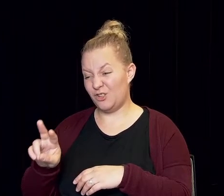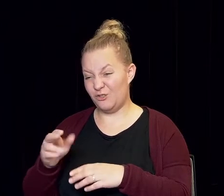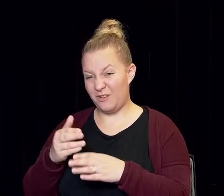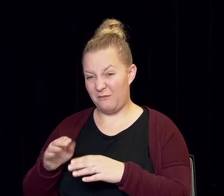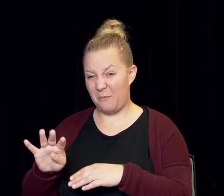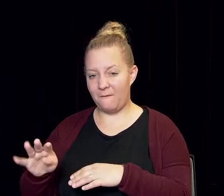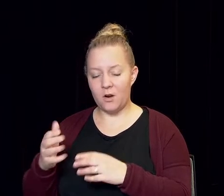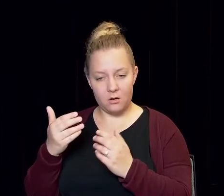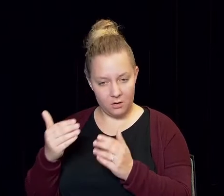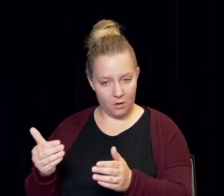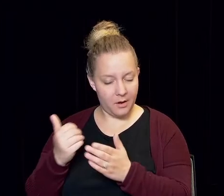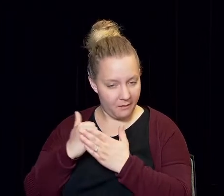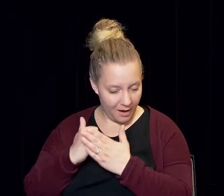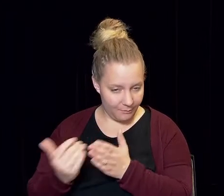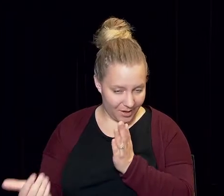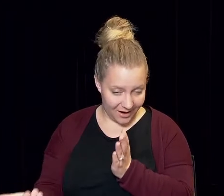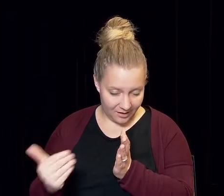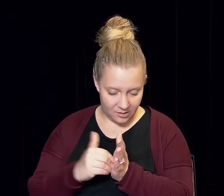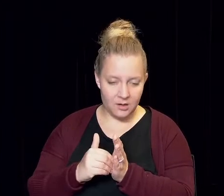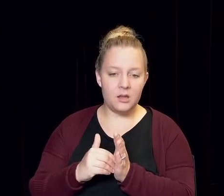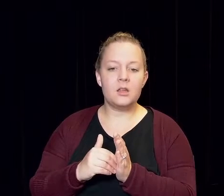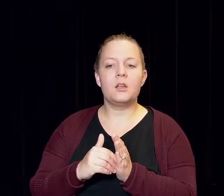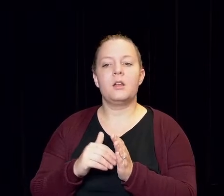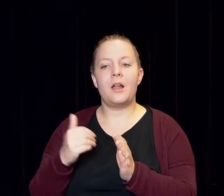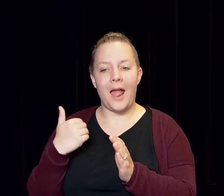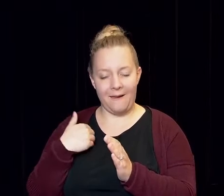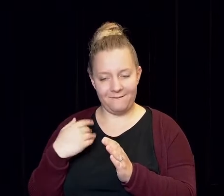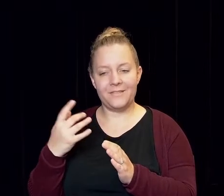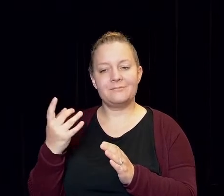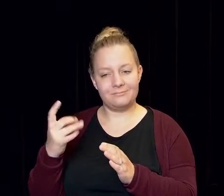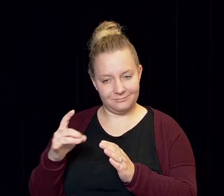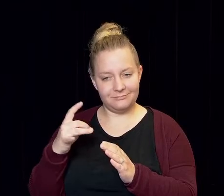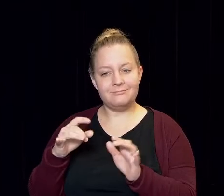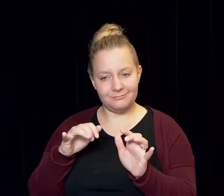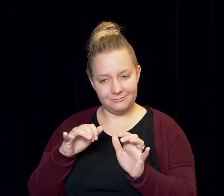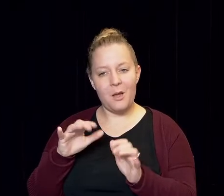to go ahead and help us out again that there is a constant it is 18. However, let's talk about one thing